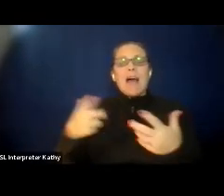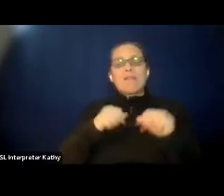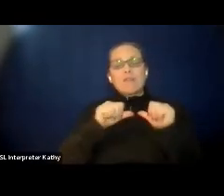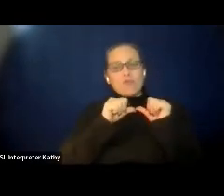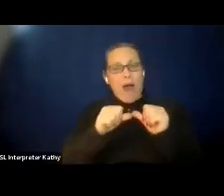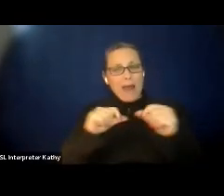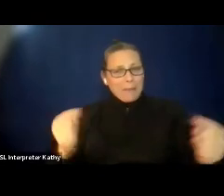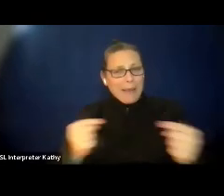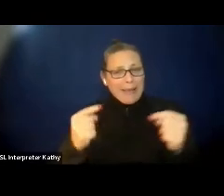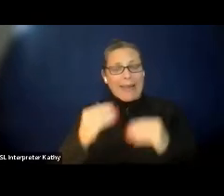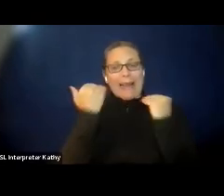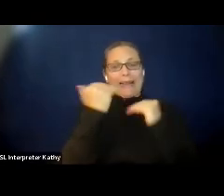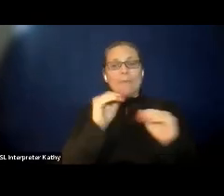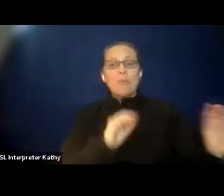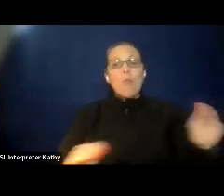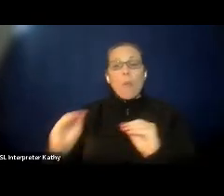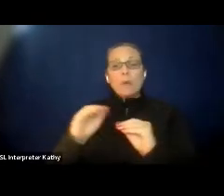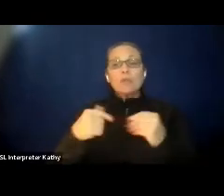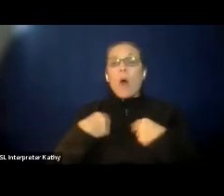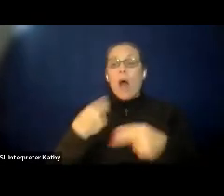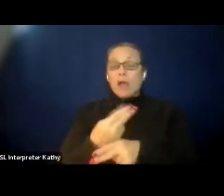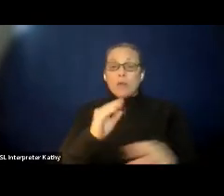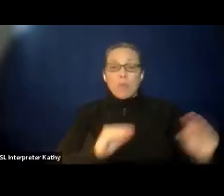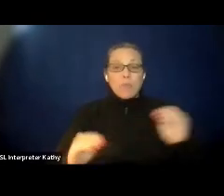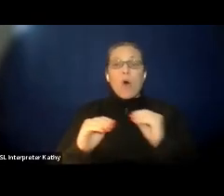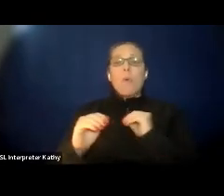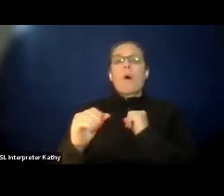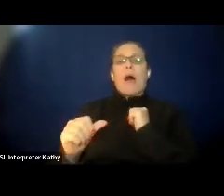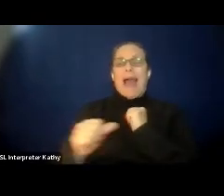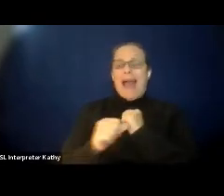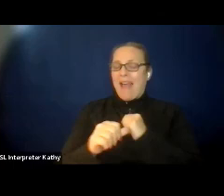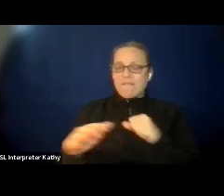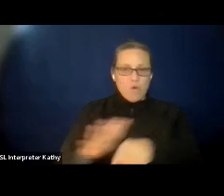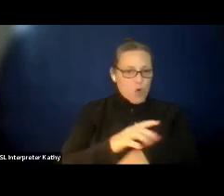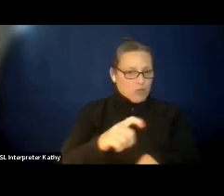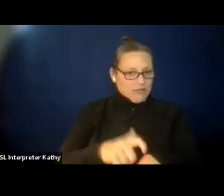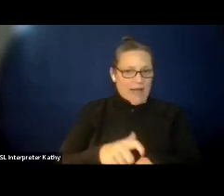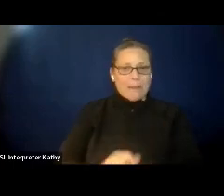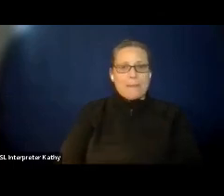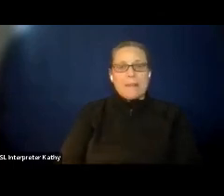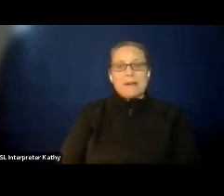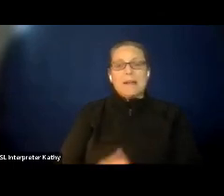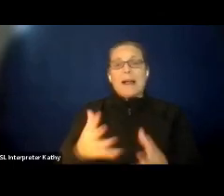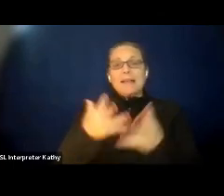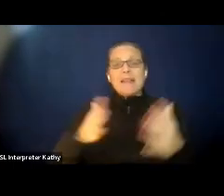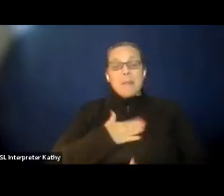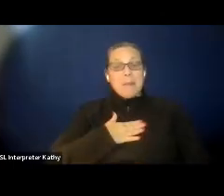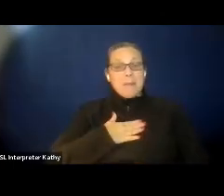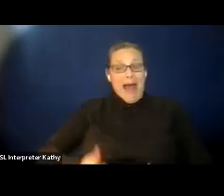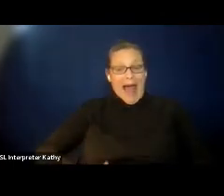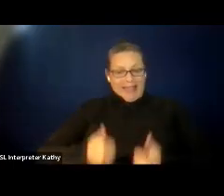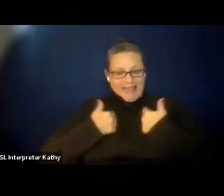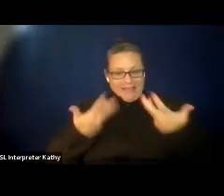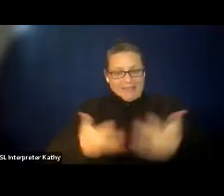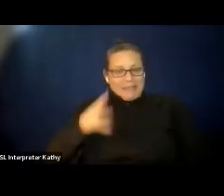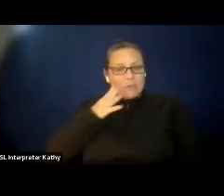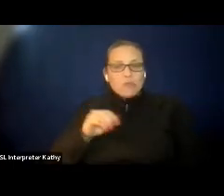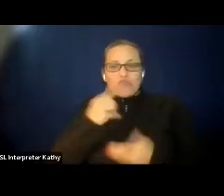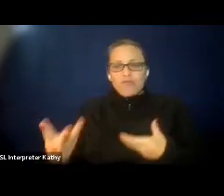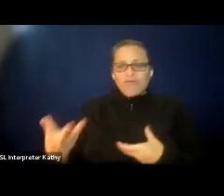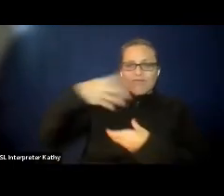skeletal dysplasia, which is pseudoachondroplasia. I'm a person of short stature. I do use a mobility aid